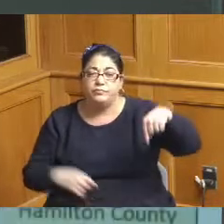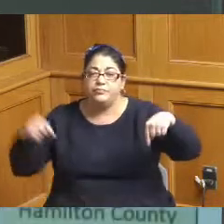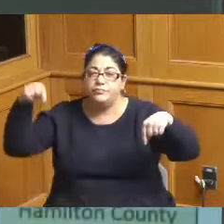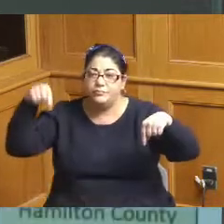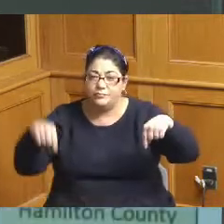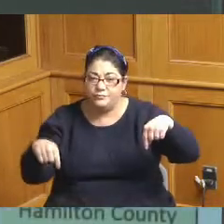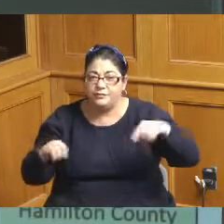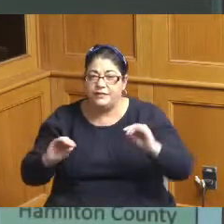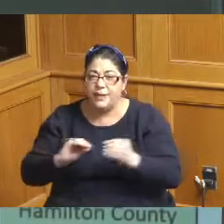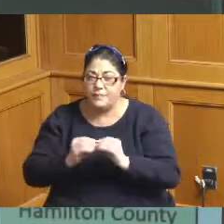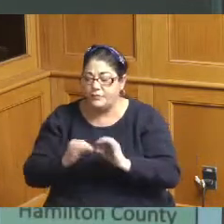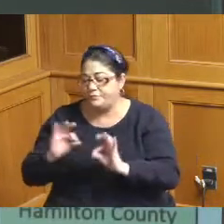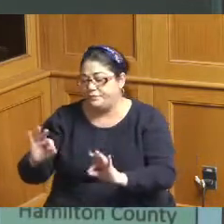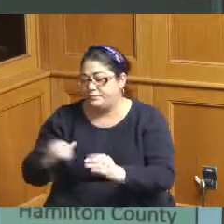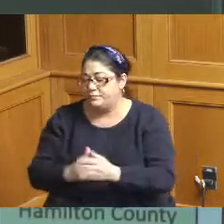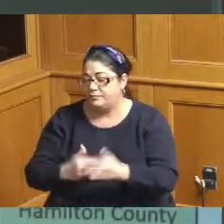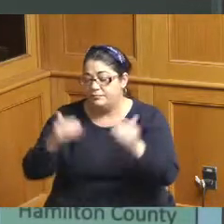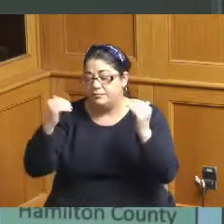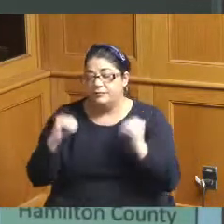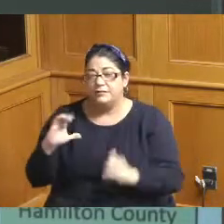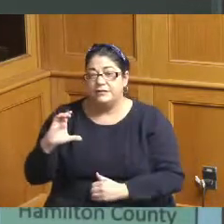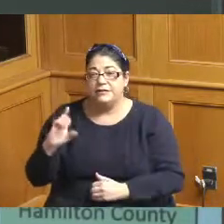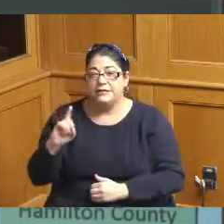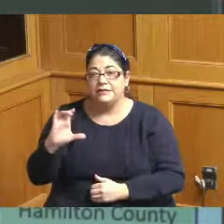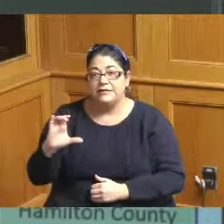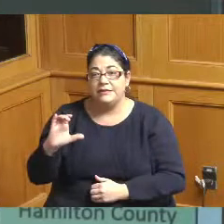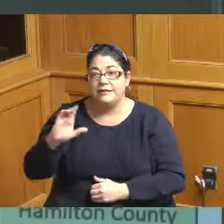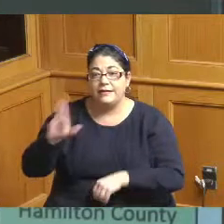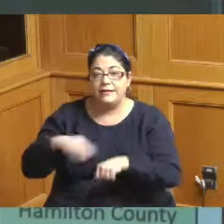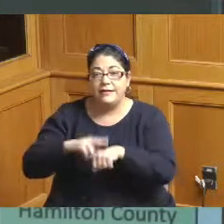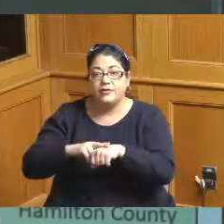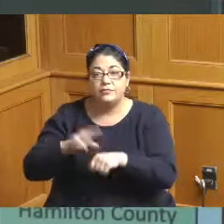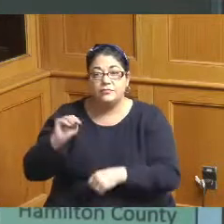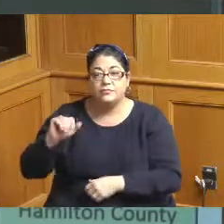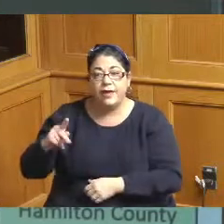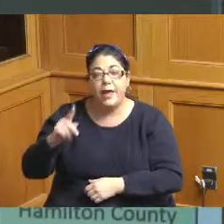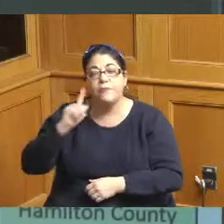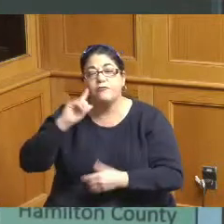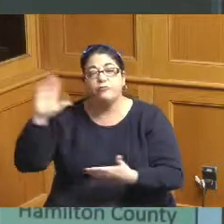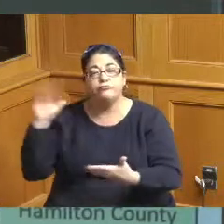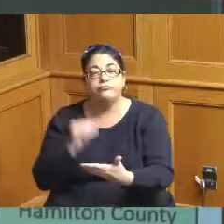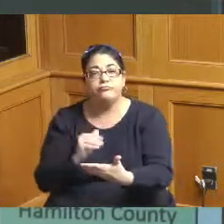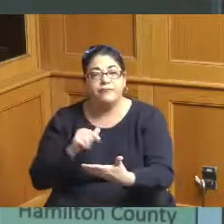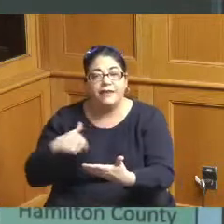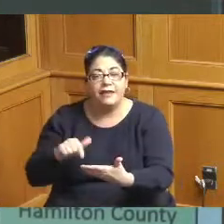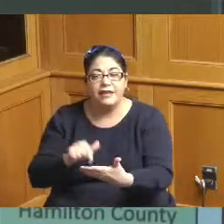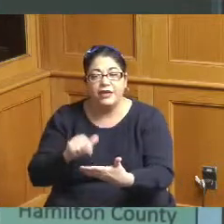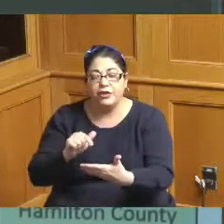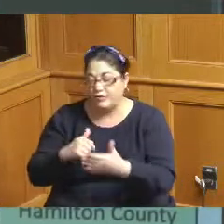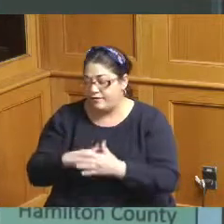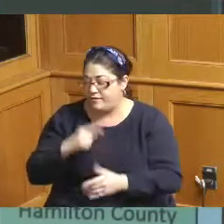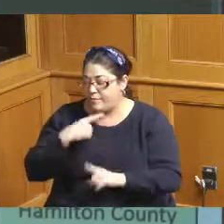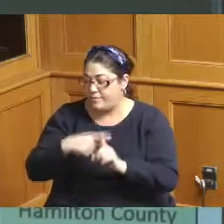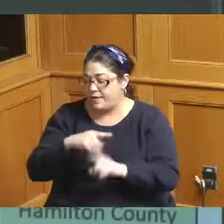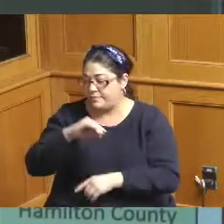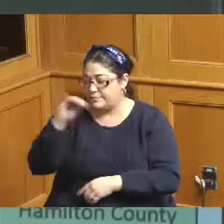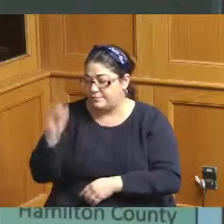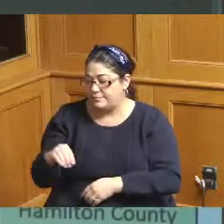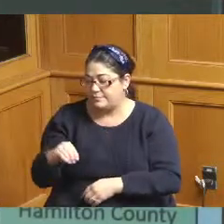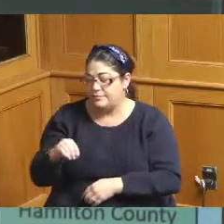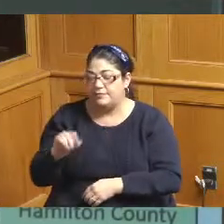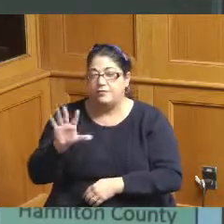looking at the CDC map for percent positivity as well as number per hundred thousand we're at 51.5